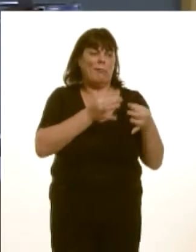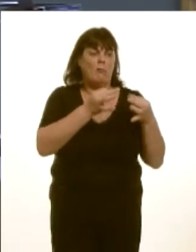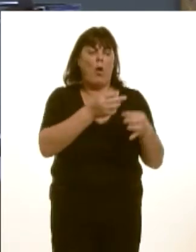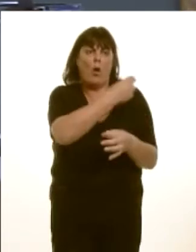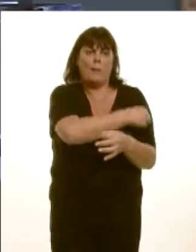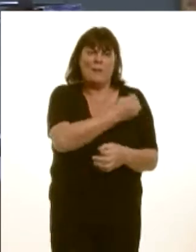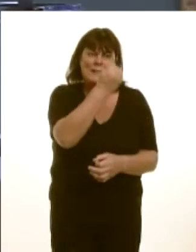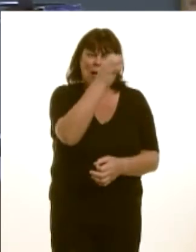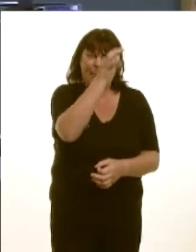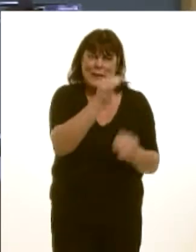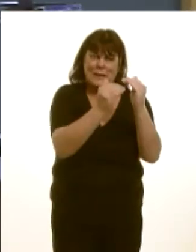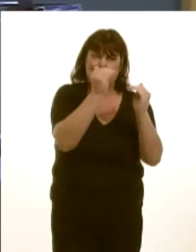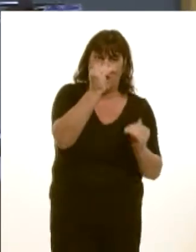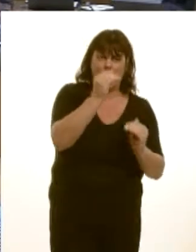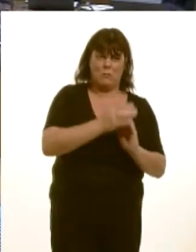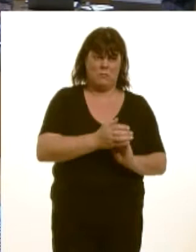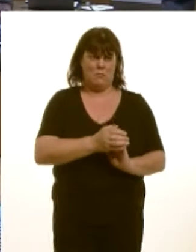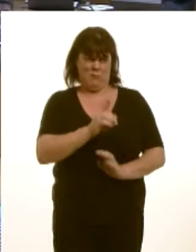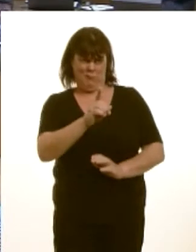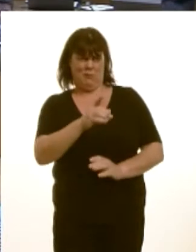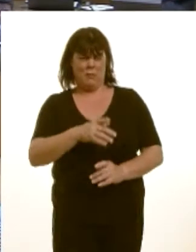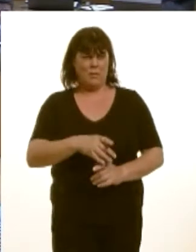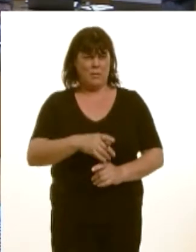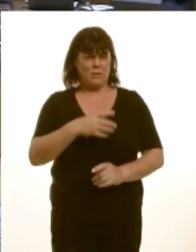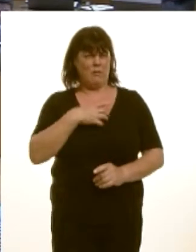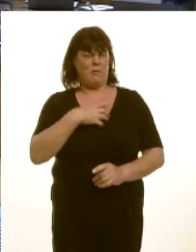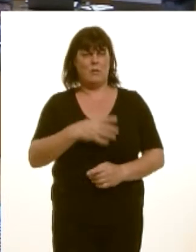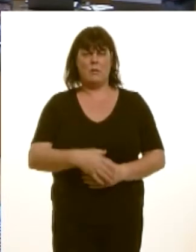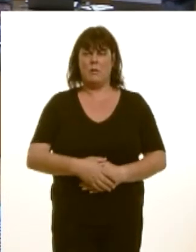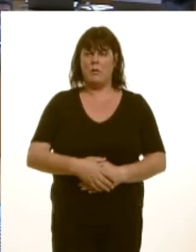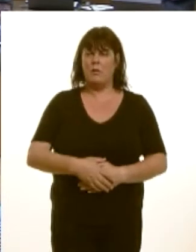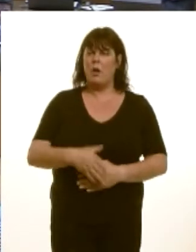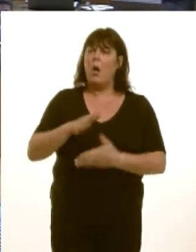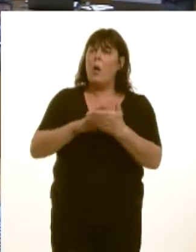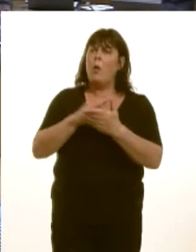So, her entire argument goes flying out the window; the premise of her argument is already destroyed.